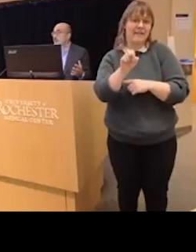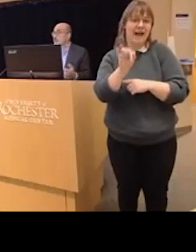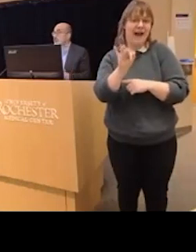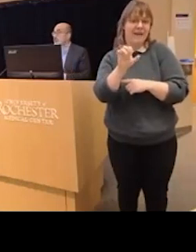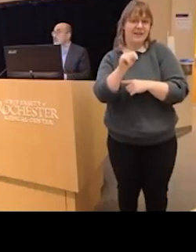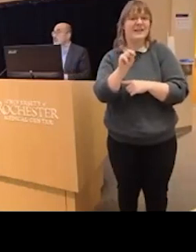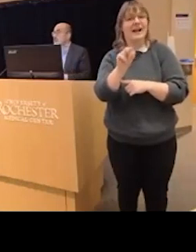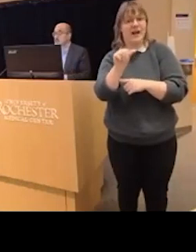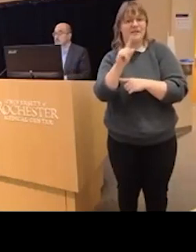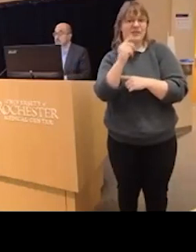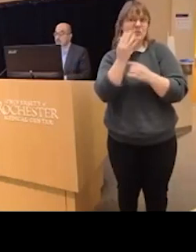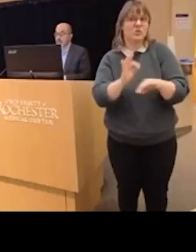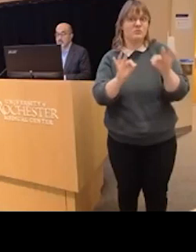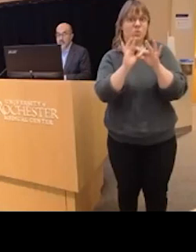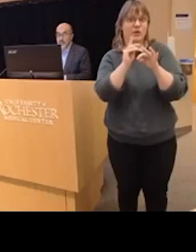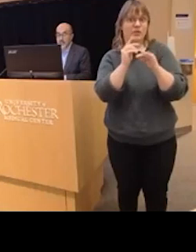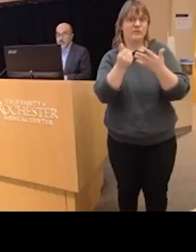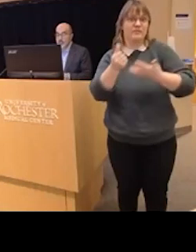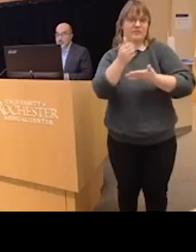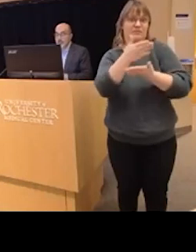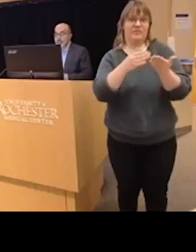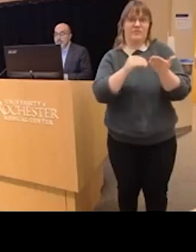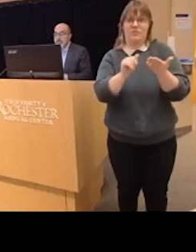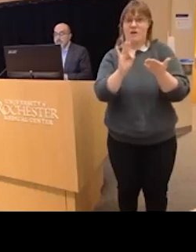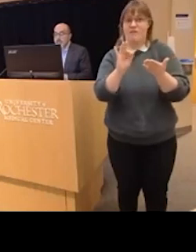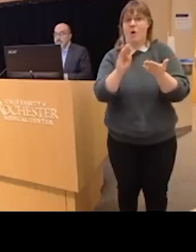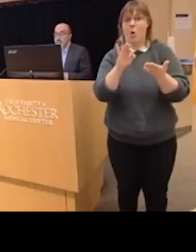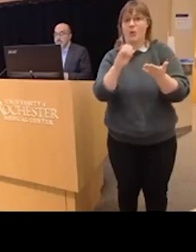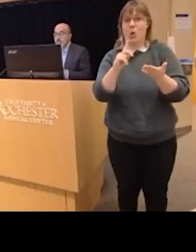risk factors for misusing prescription opioids and so we Nable to find that it's mediated one